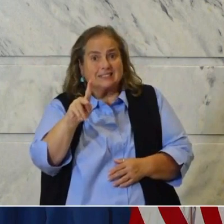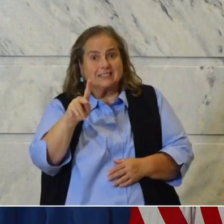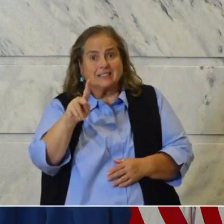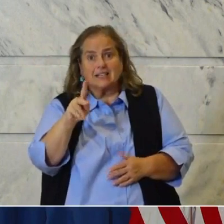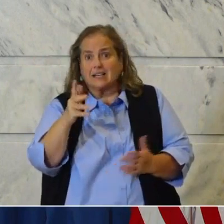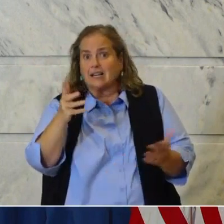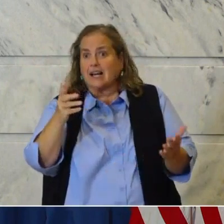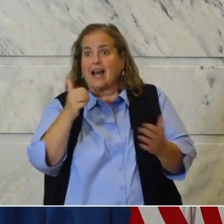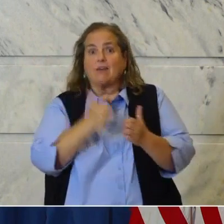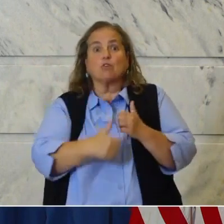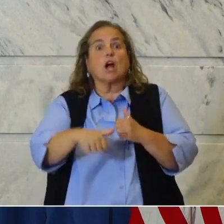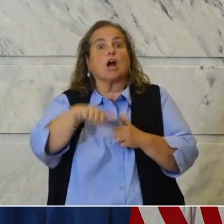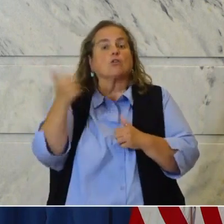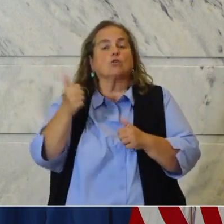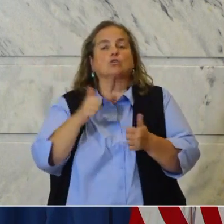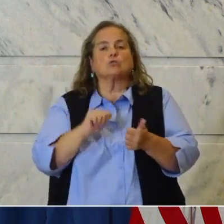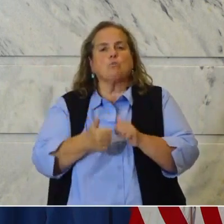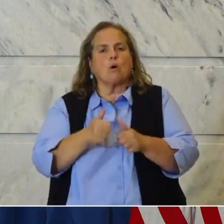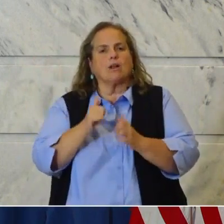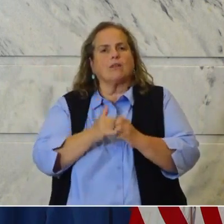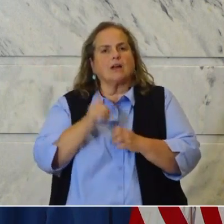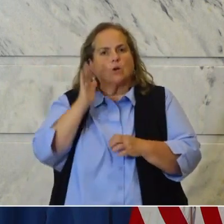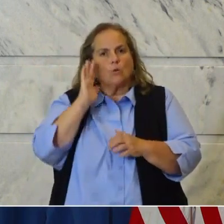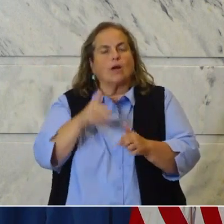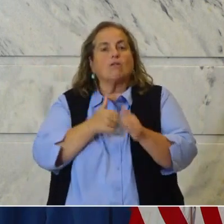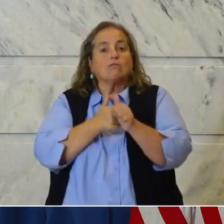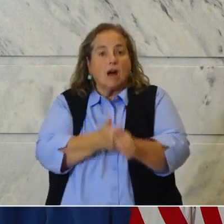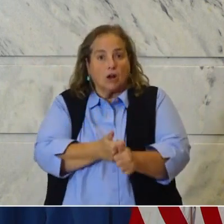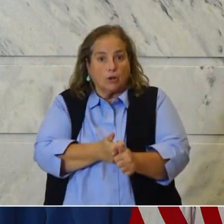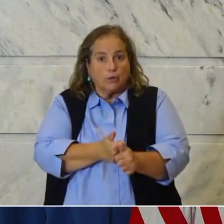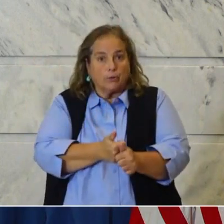every other sport that's going toe to follow. Um,